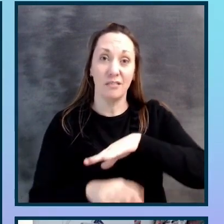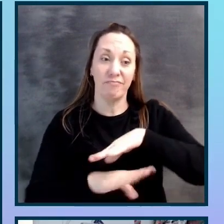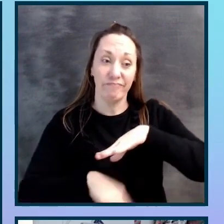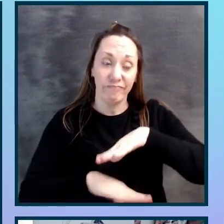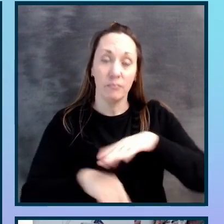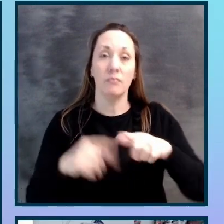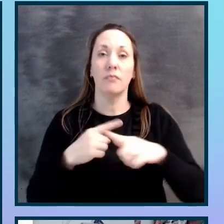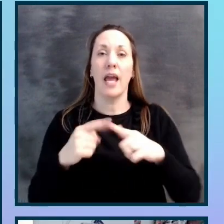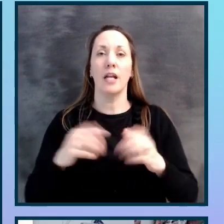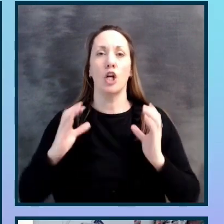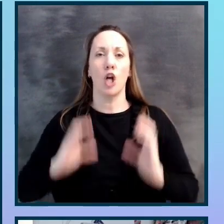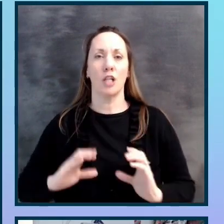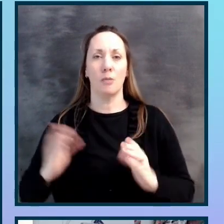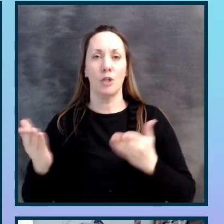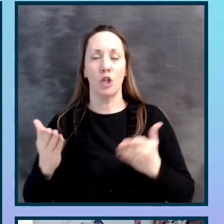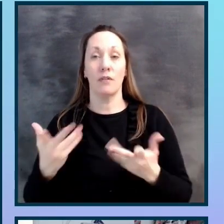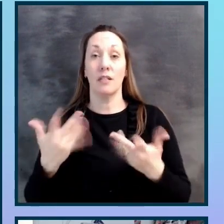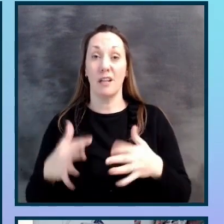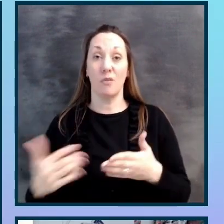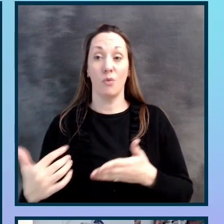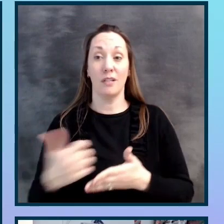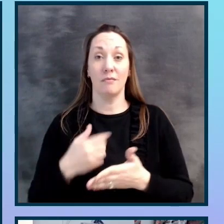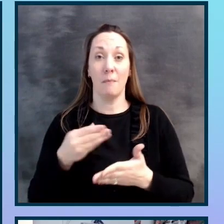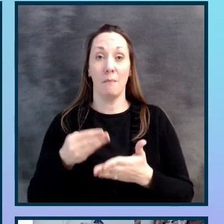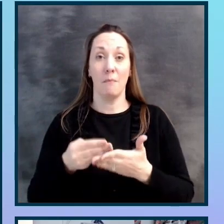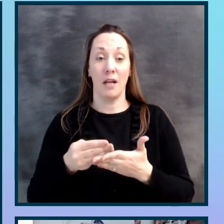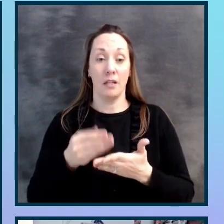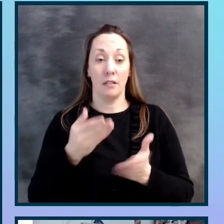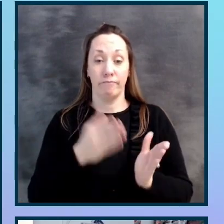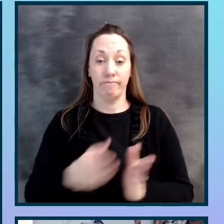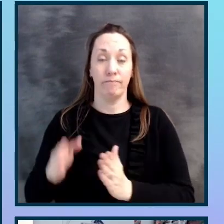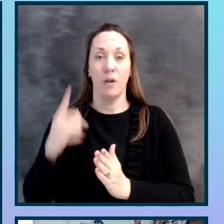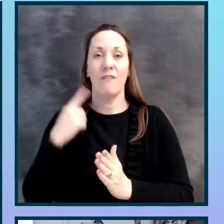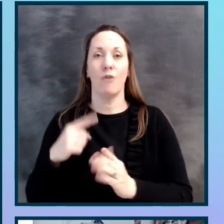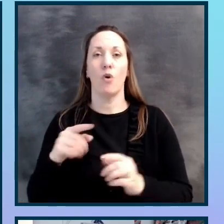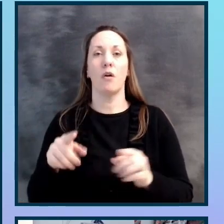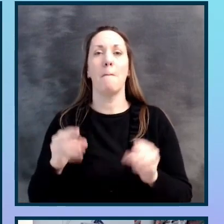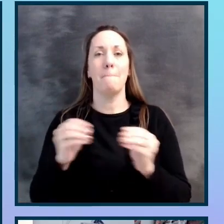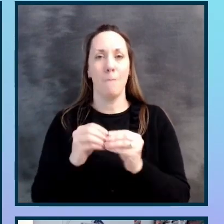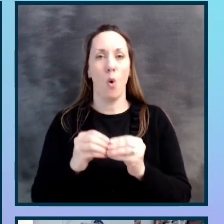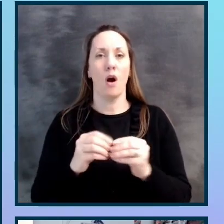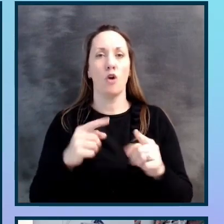and have budgeted for additional cross-departmental training in 2022.